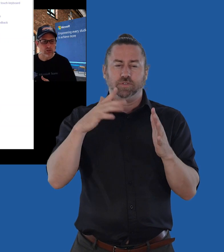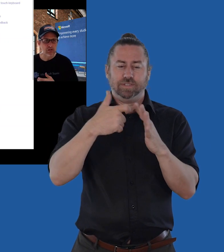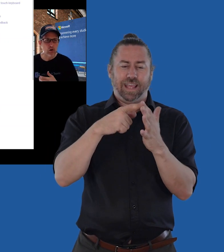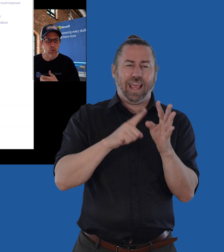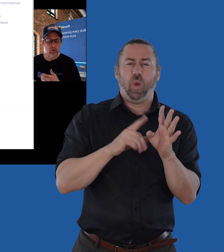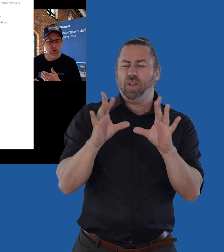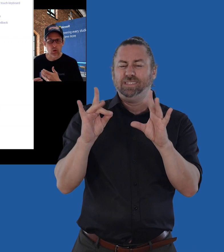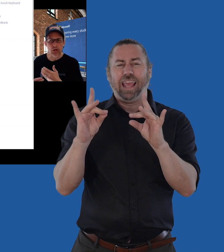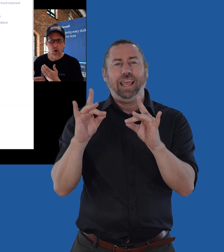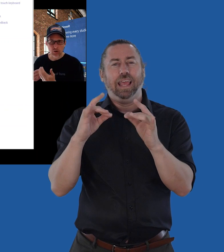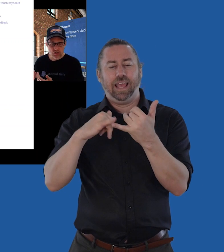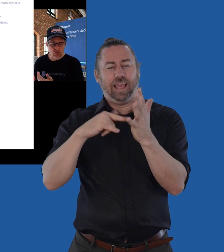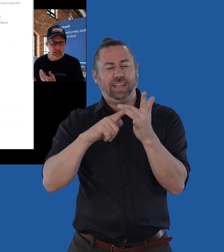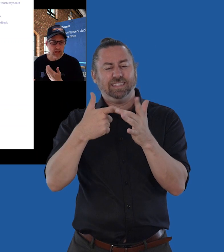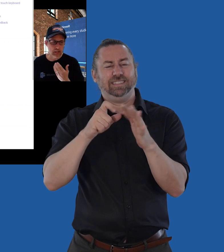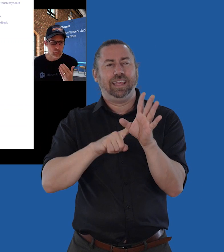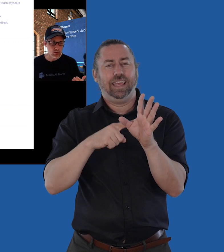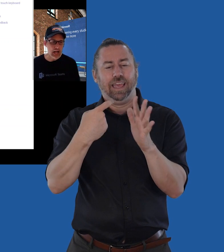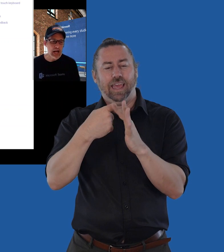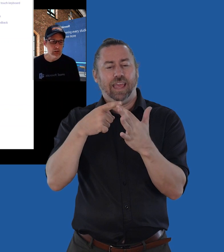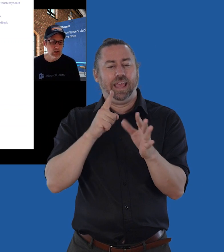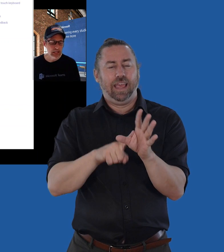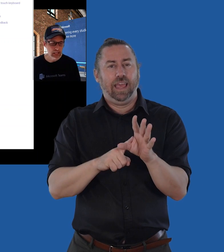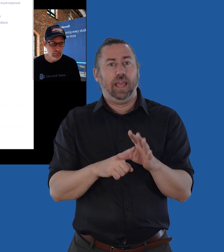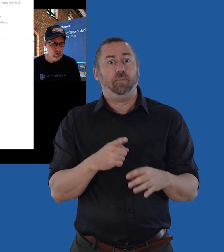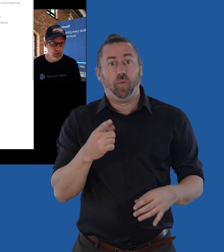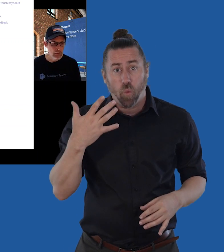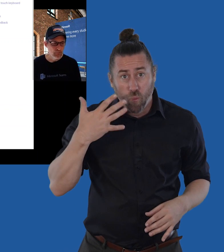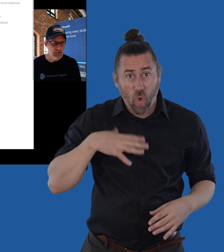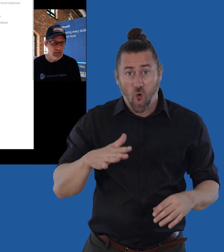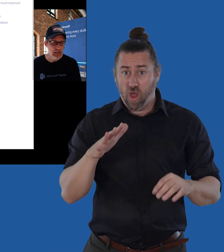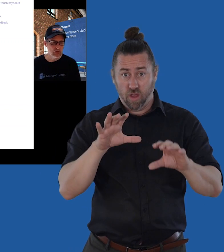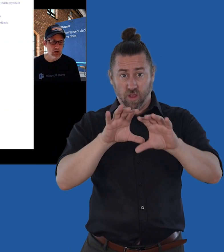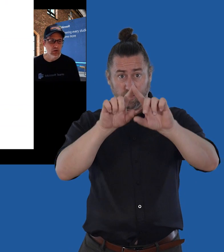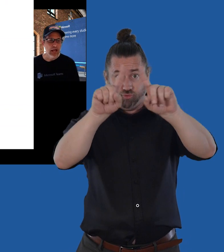but also whether we want an onscreen keyboard, or a hardware keyboard, in there as well.